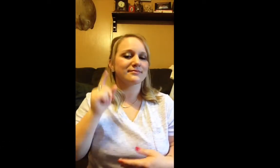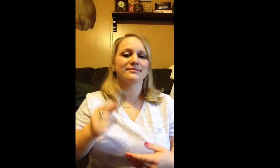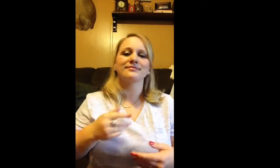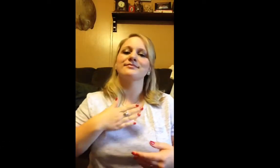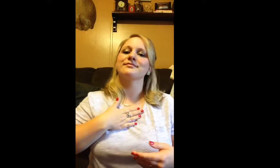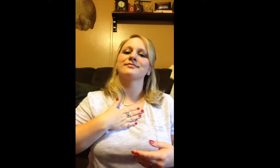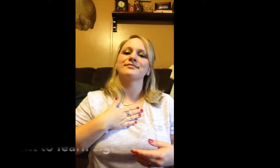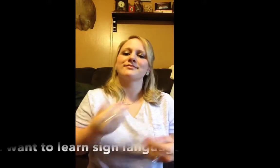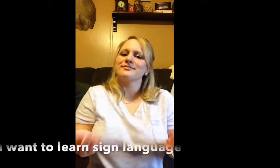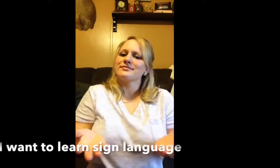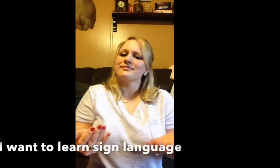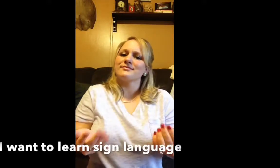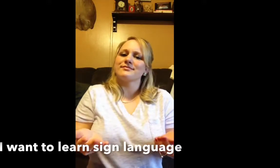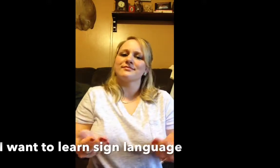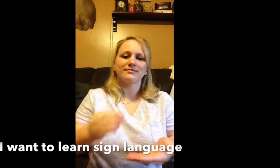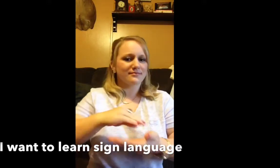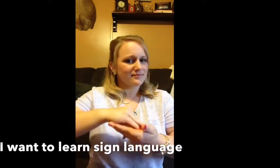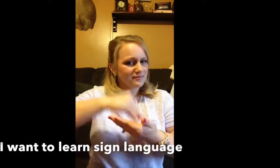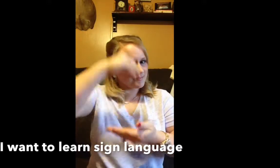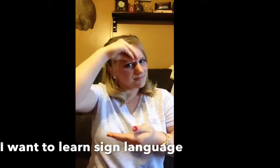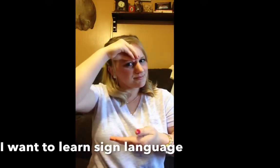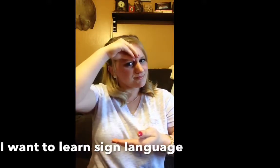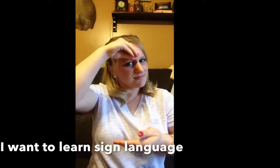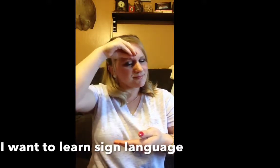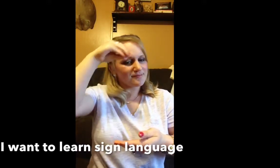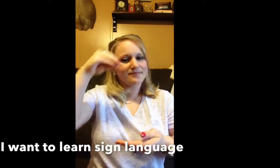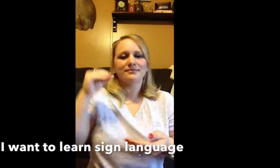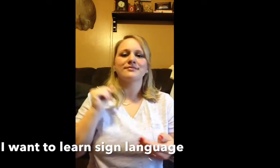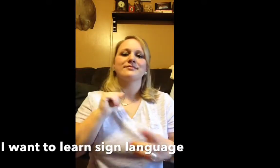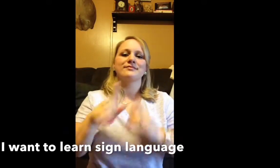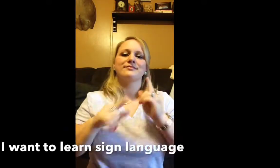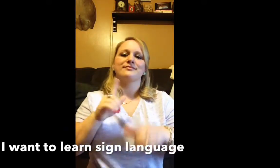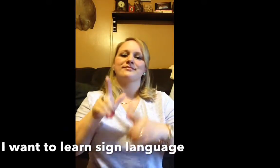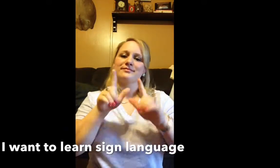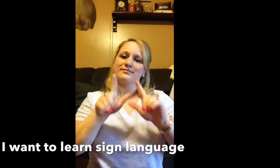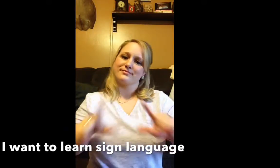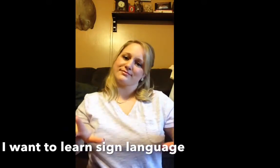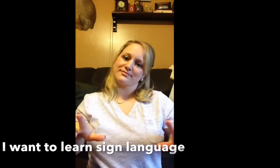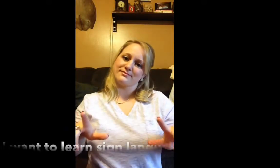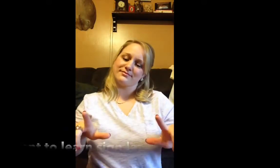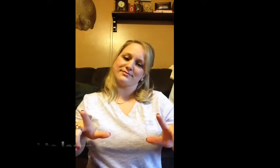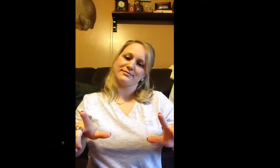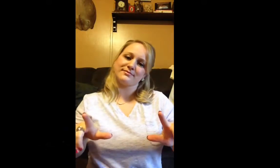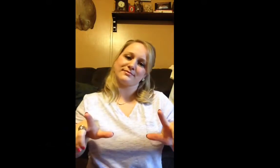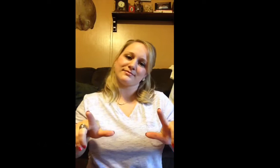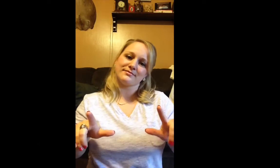ASL is the best because I can hang out with friends.